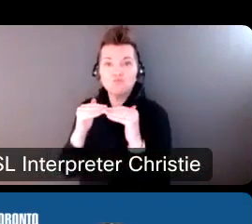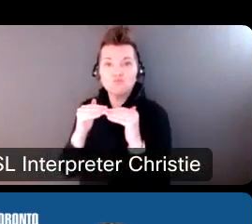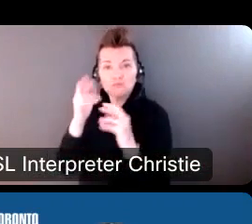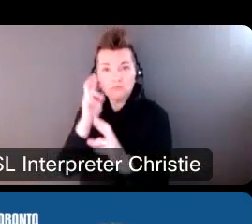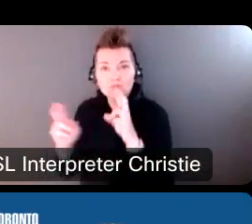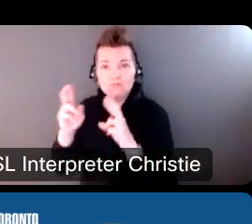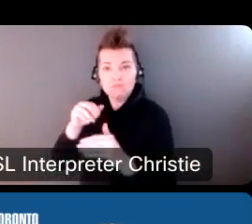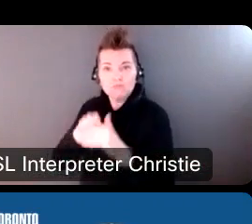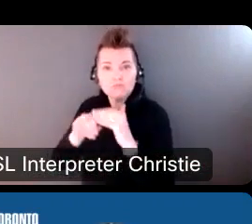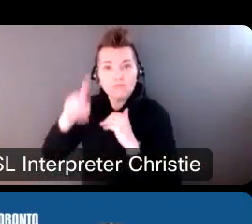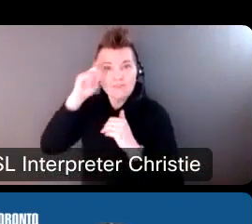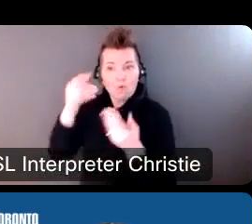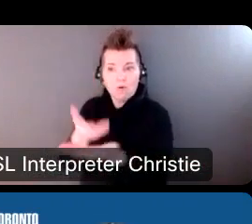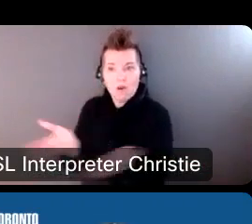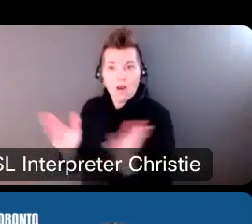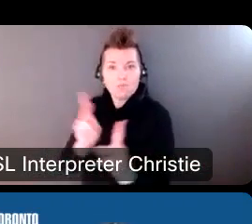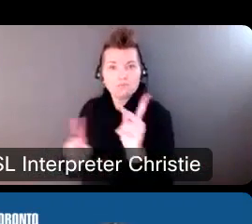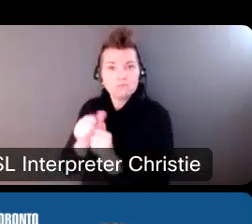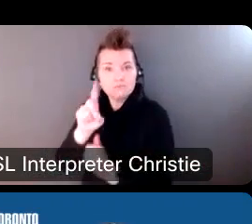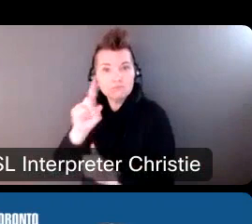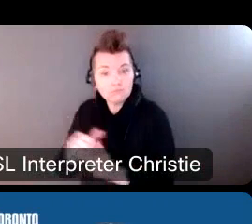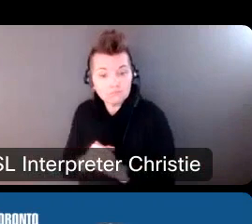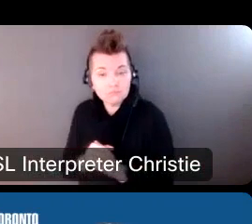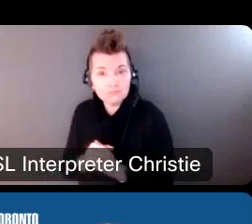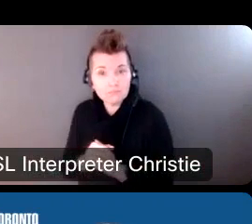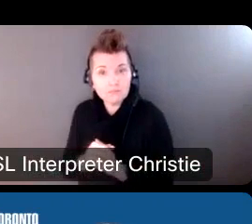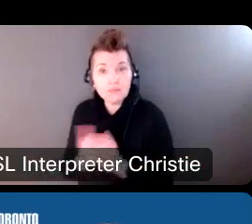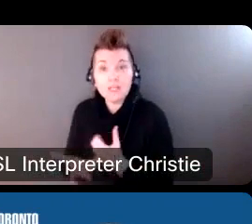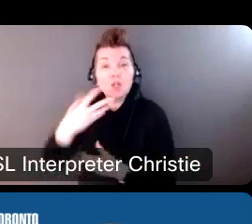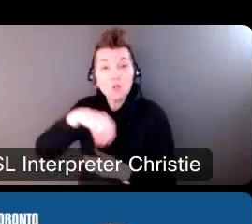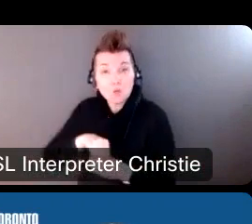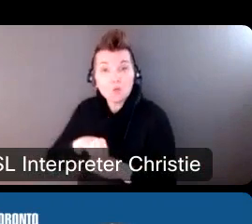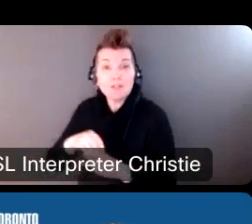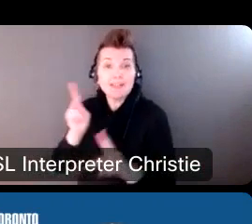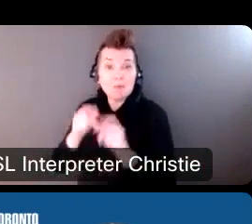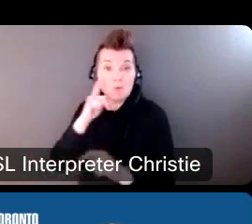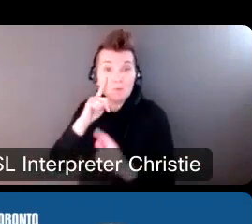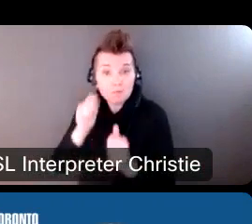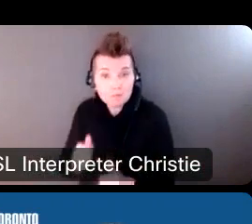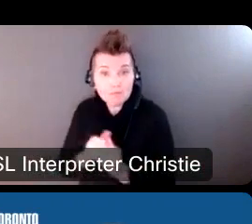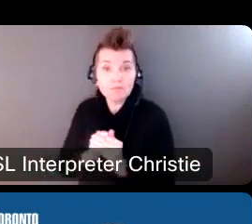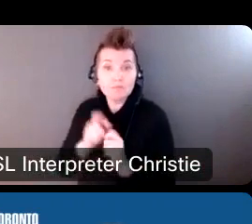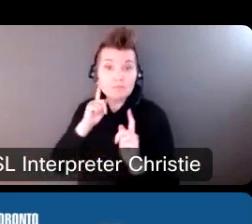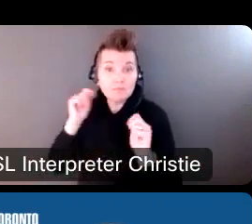with disabilities, including but not limited to those with visual, auditory, cognitive,